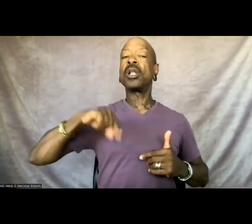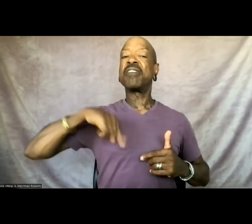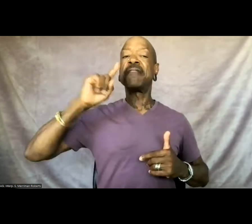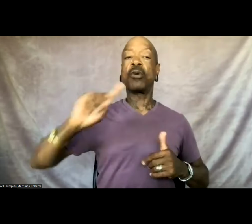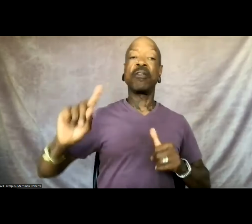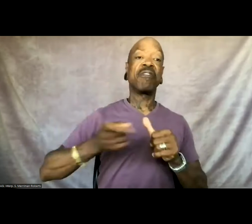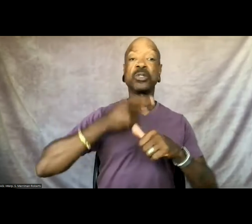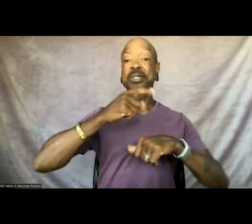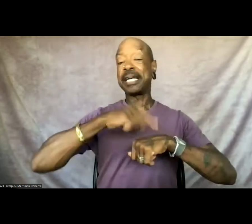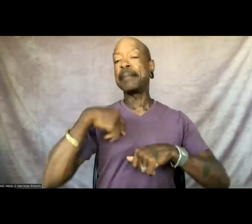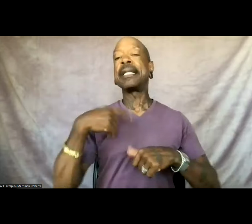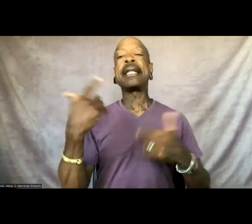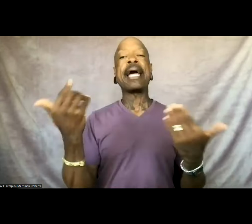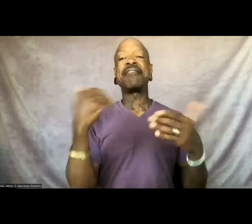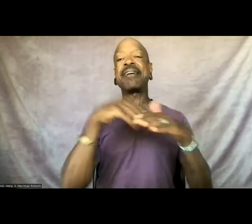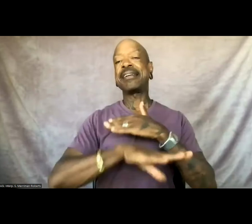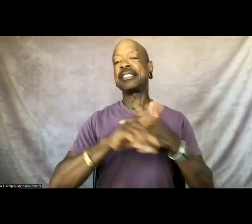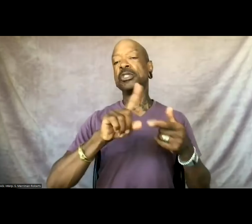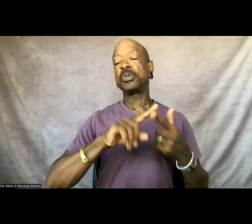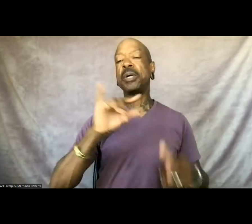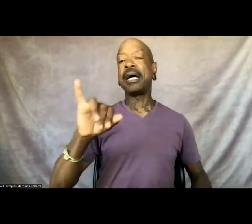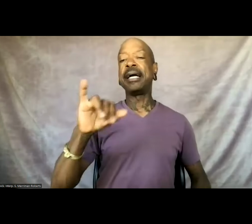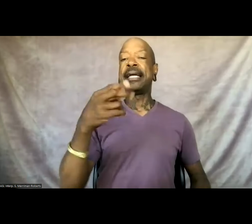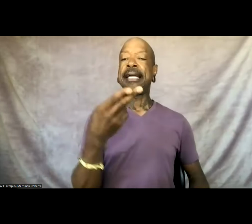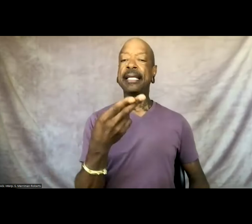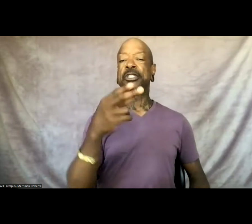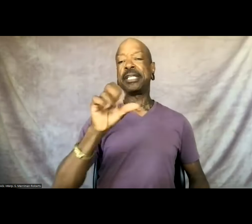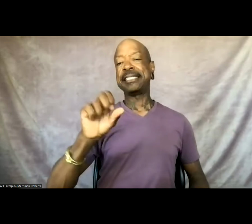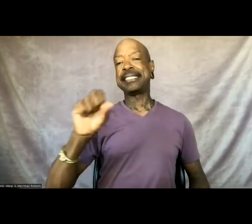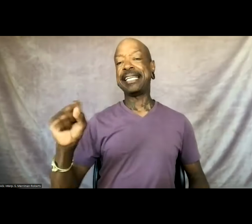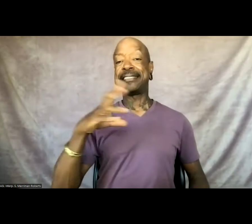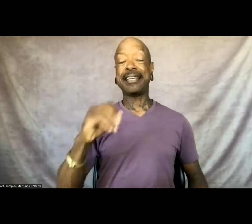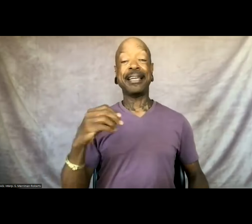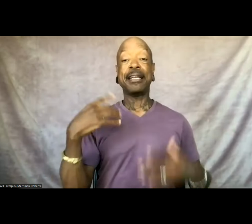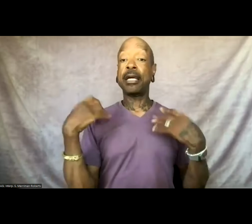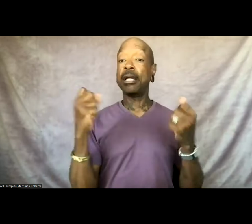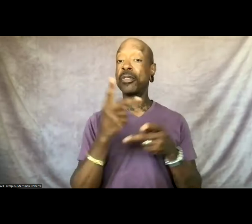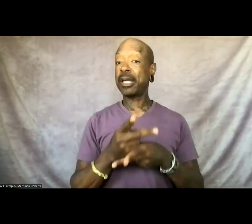might happen. And people that aren't currently on Medi-Cal